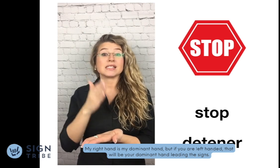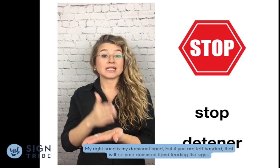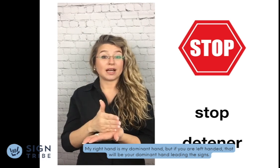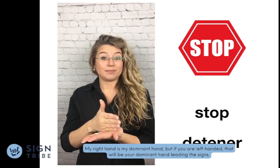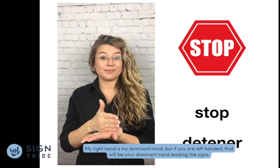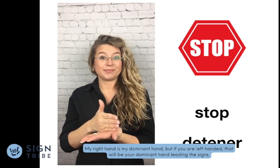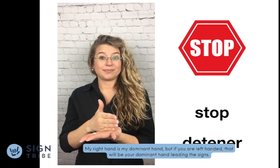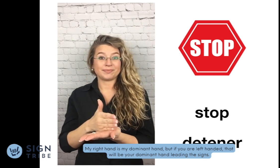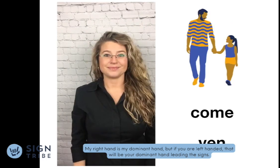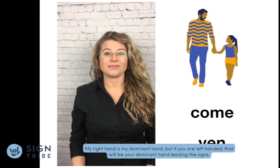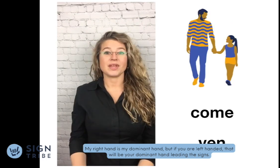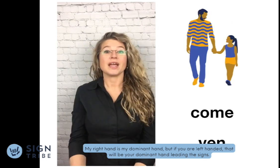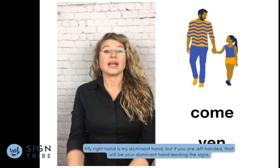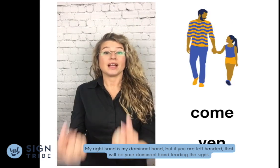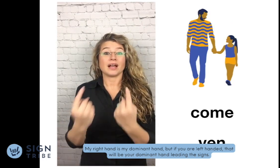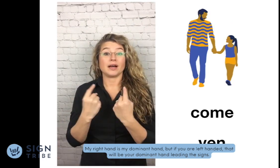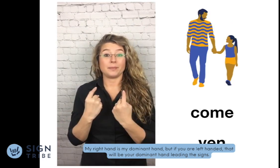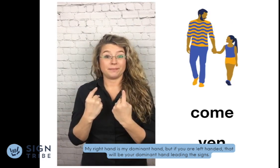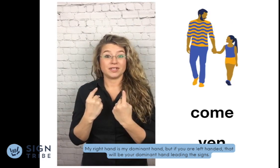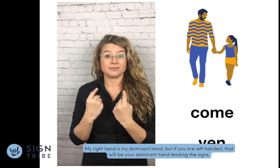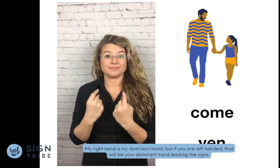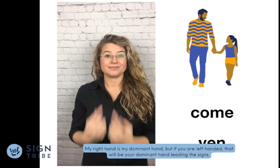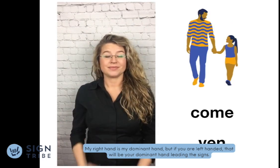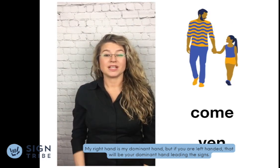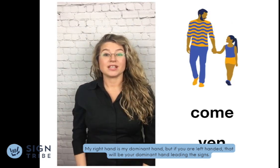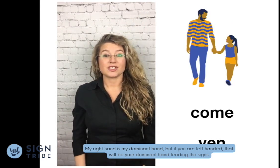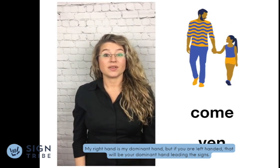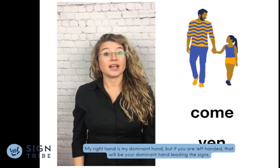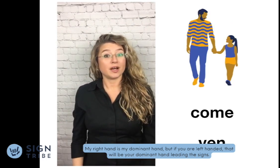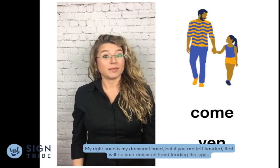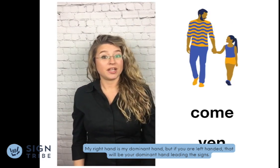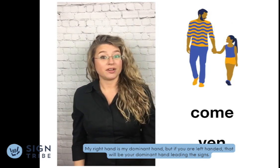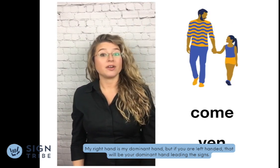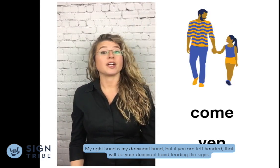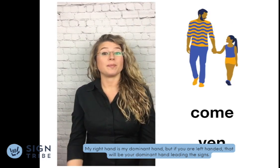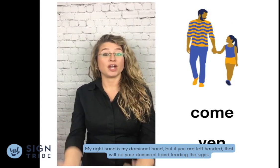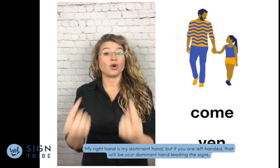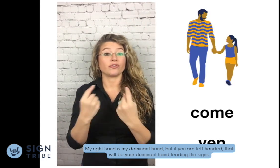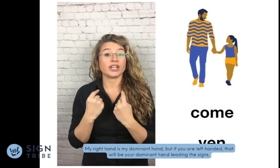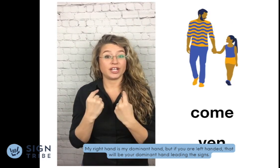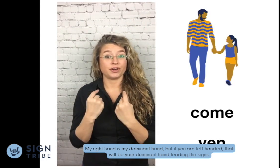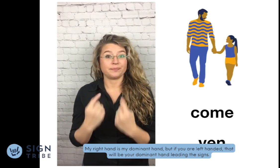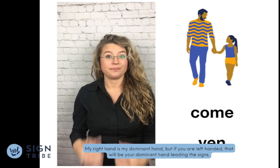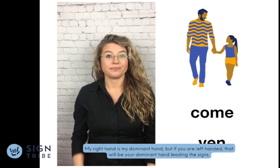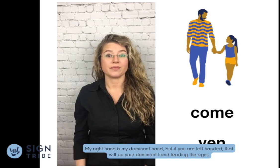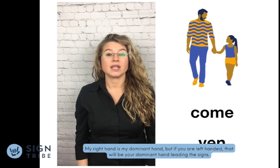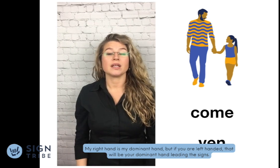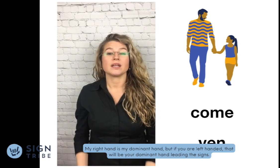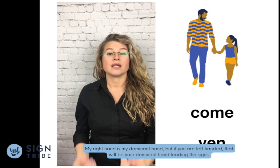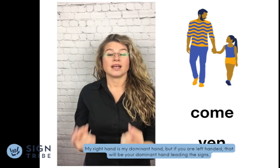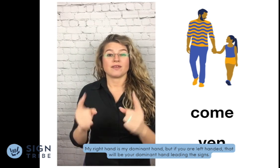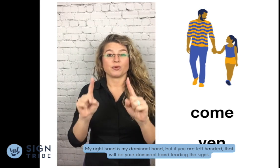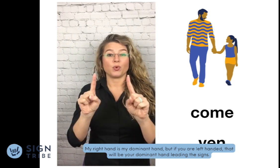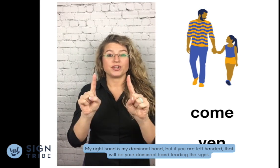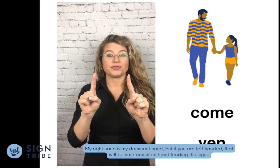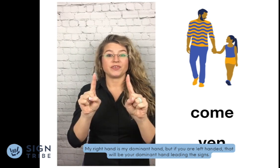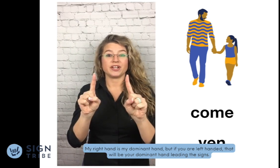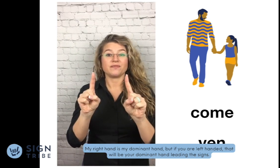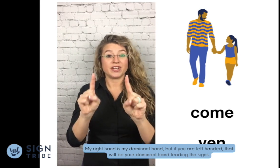Stop. Come. So like come here or coming over here. Stop. Have your pointer finger